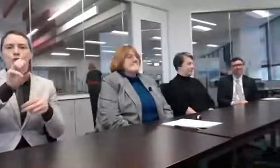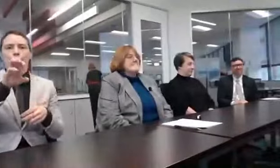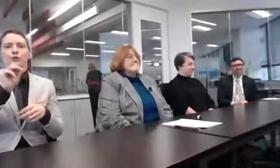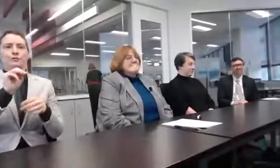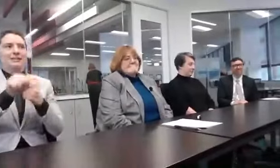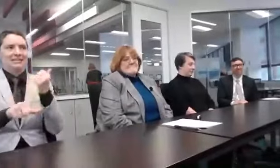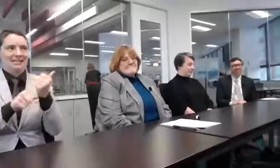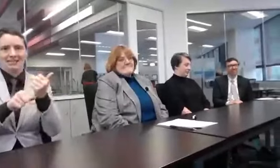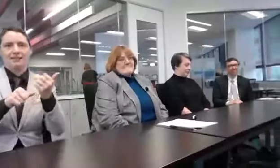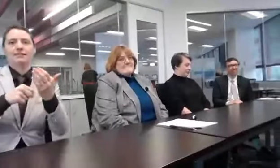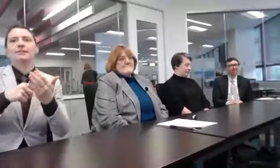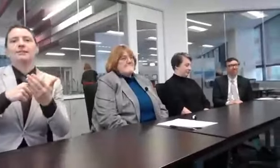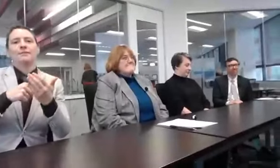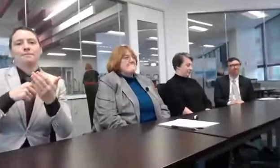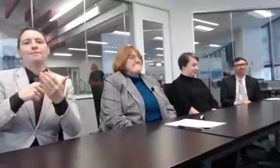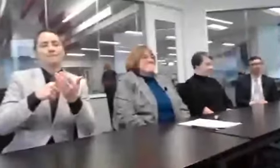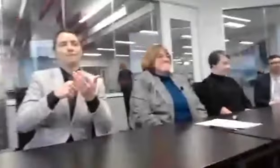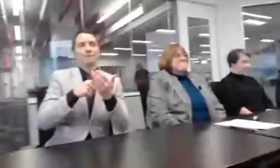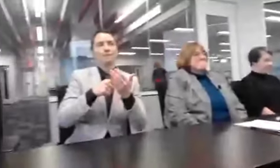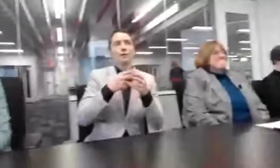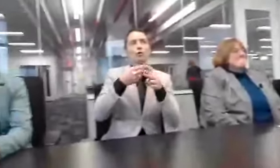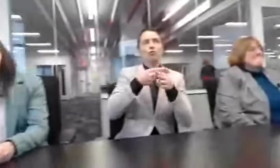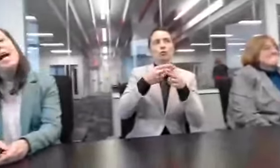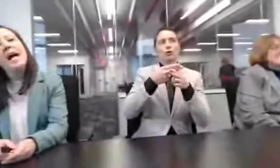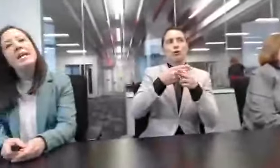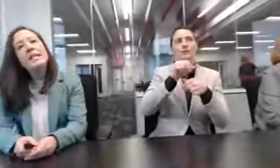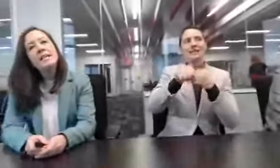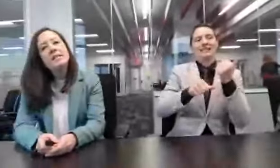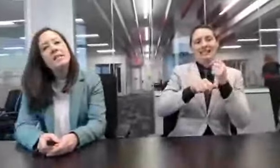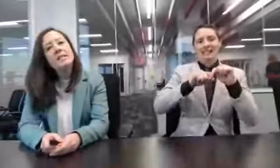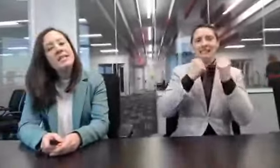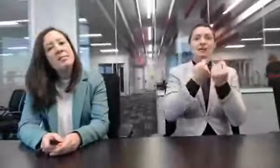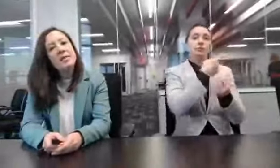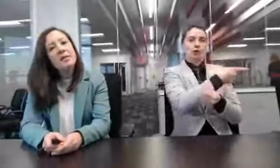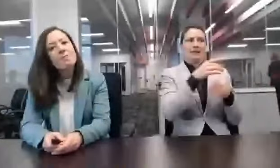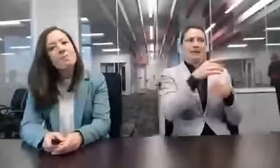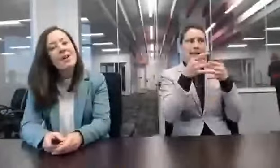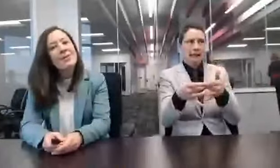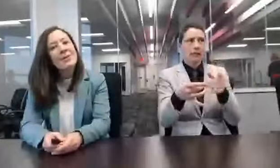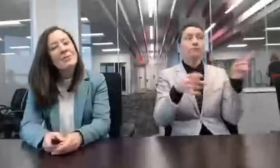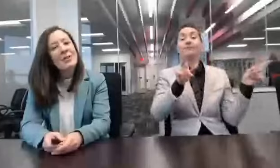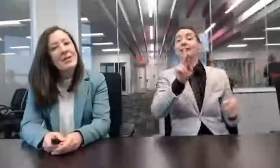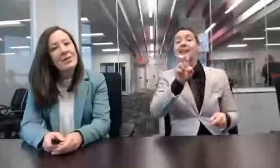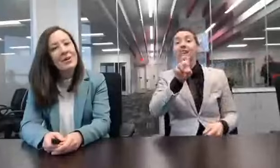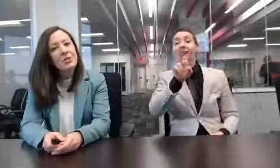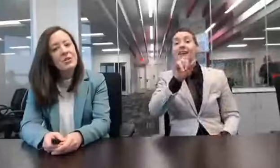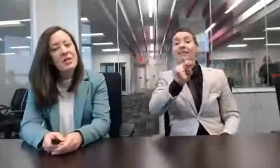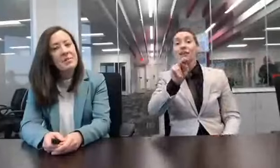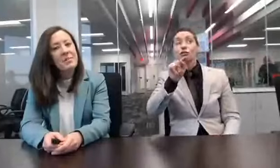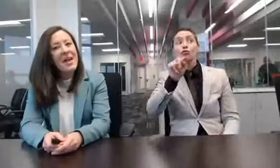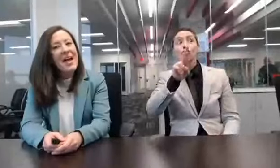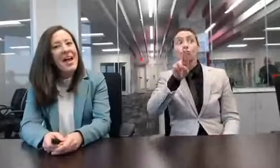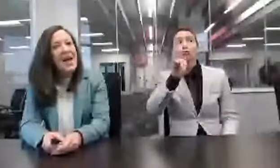with Disability Rights Ohio for over 12 years, and he is the team leader for our Community Integrations Team.